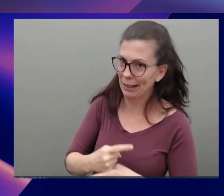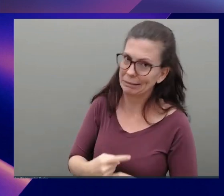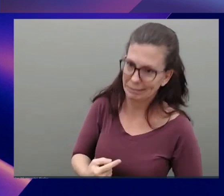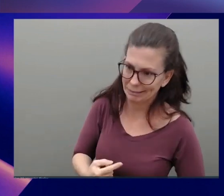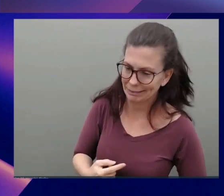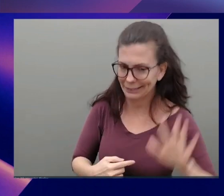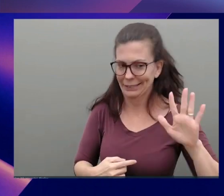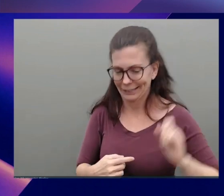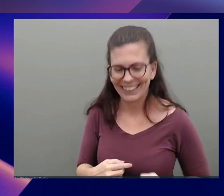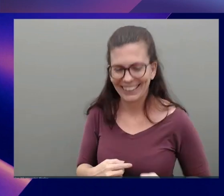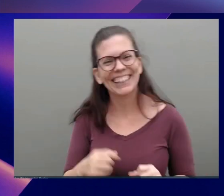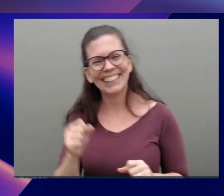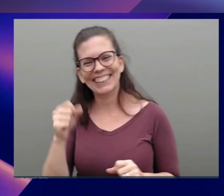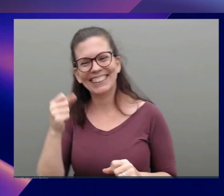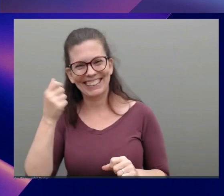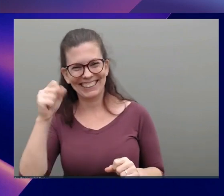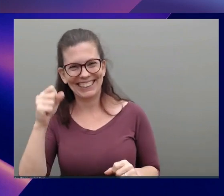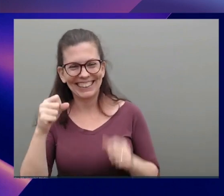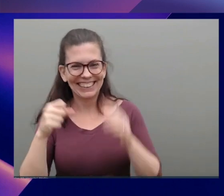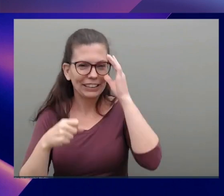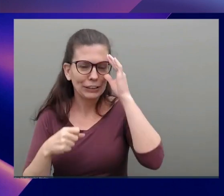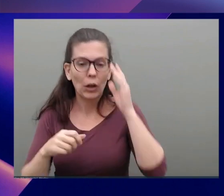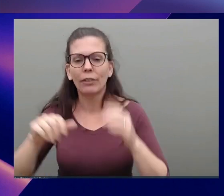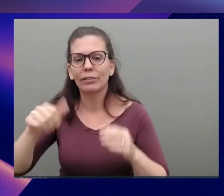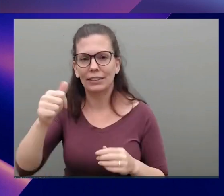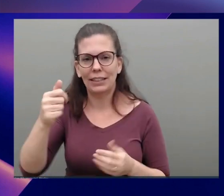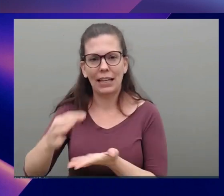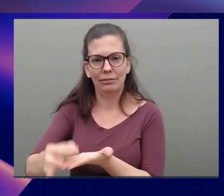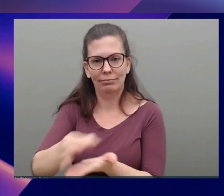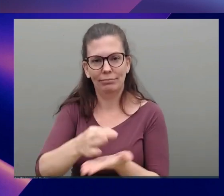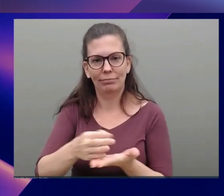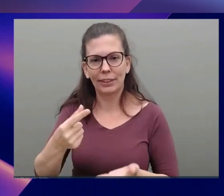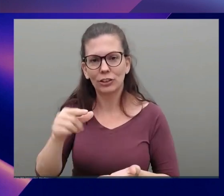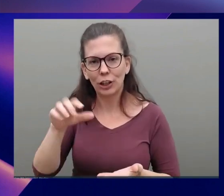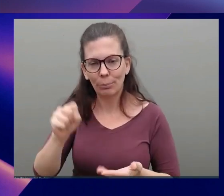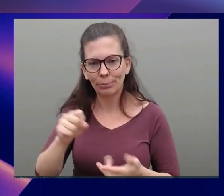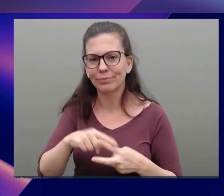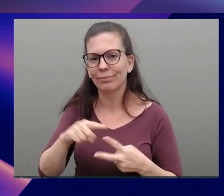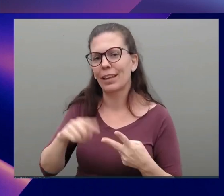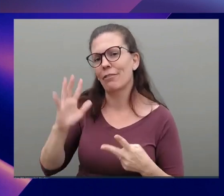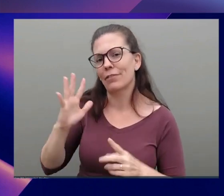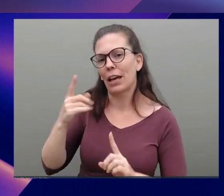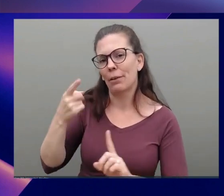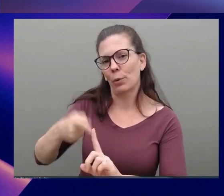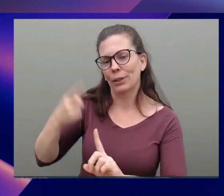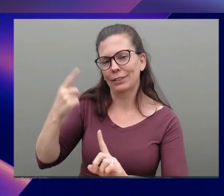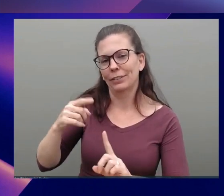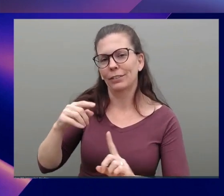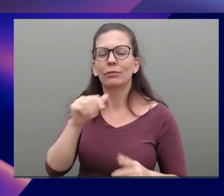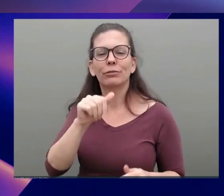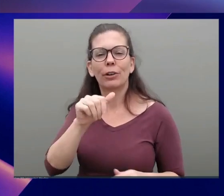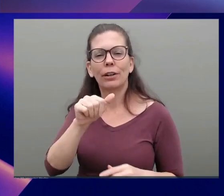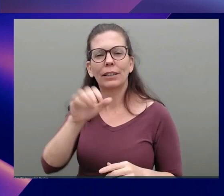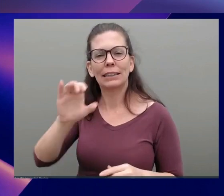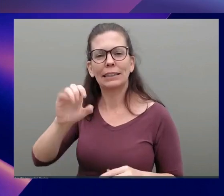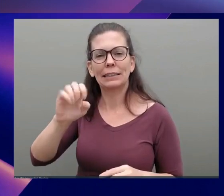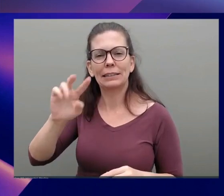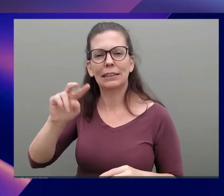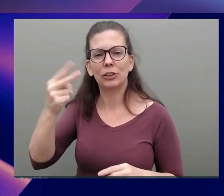So, I get 10 gems and five points on Amazon EC2 proficiency in the game. Keep going. - I can go back to the city,